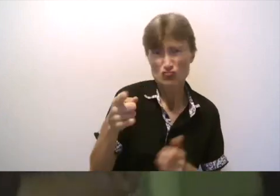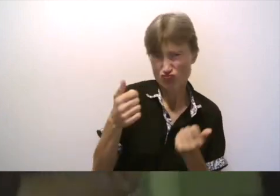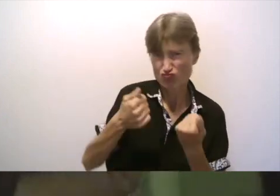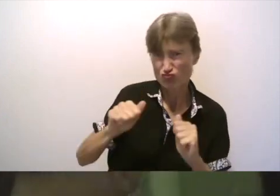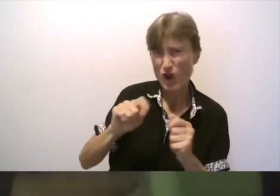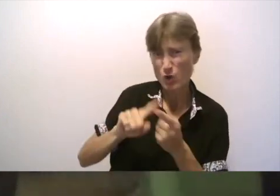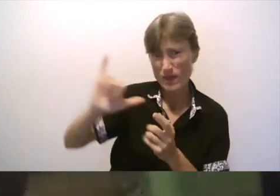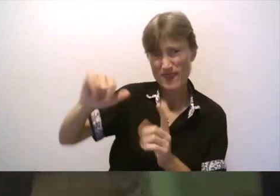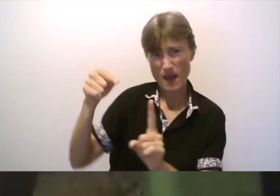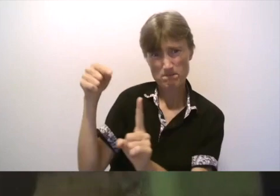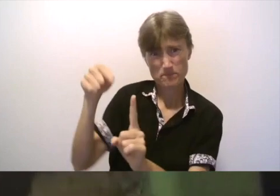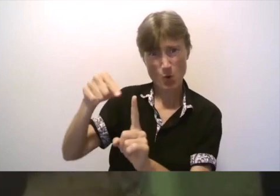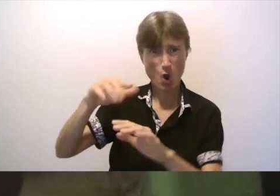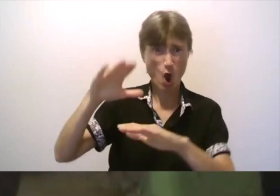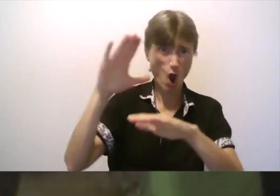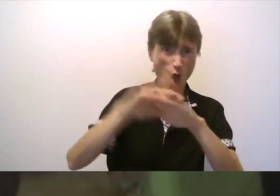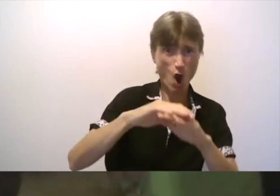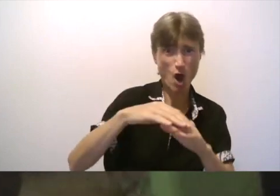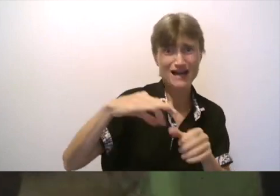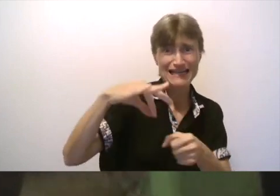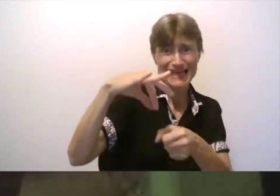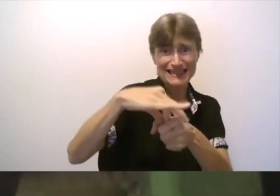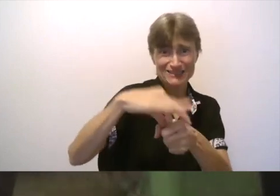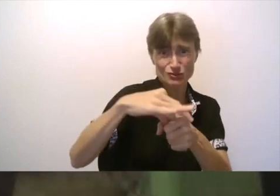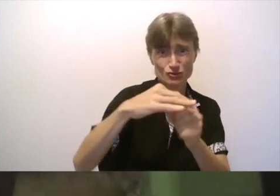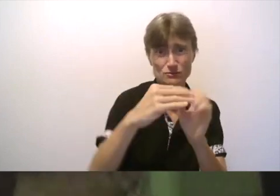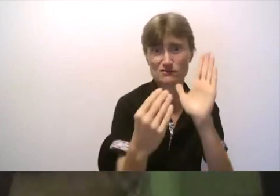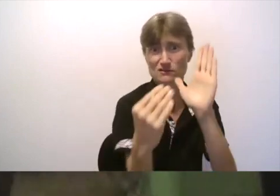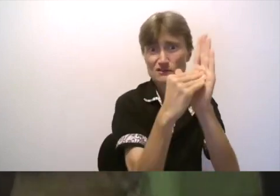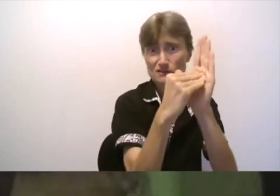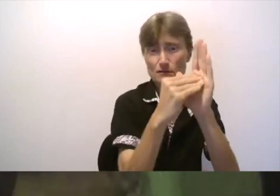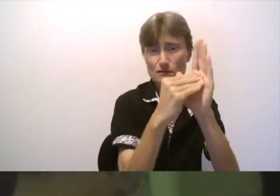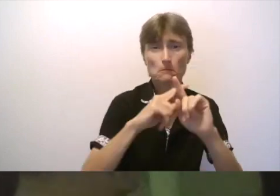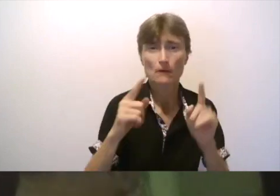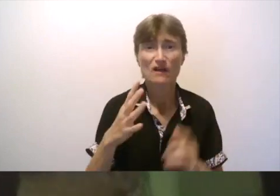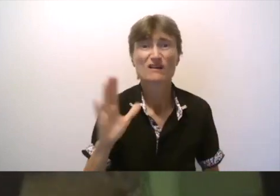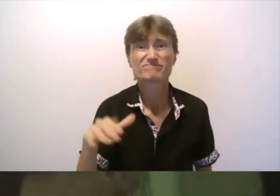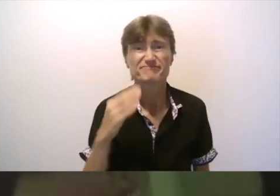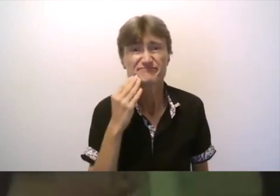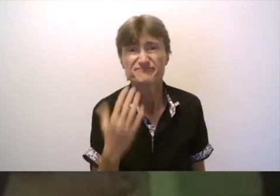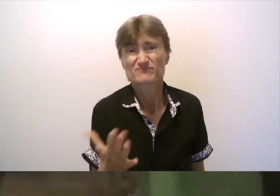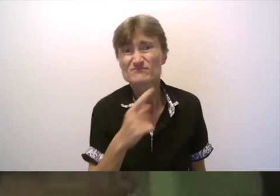without working the four years leading up to the election they are never going to change at that point they're just going to follow